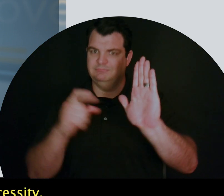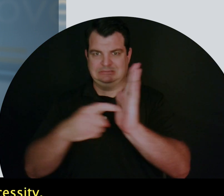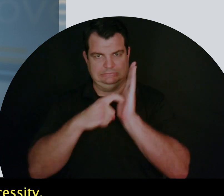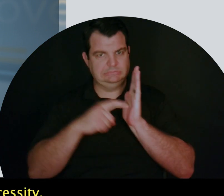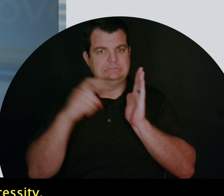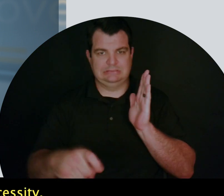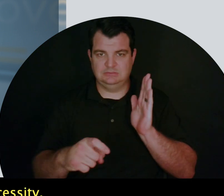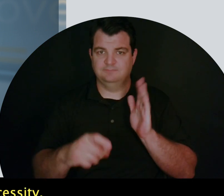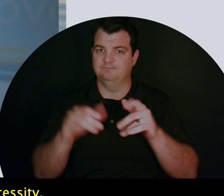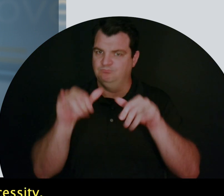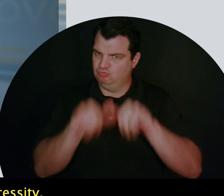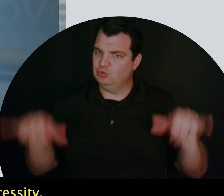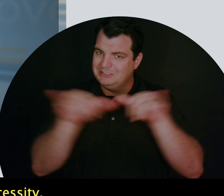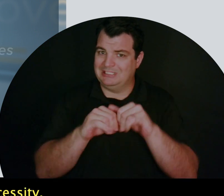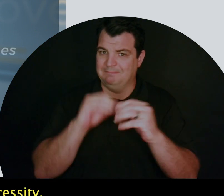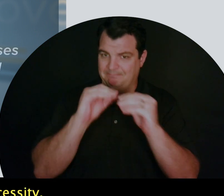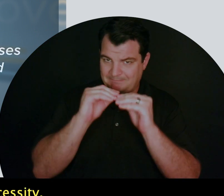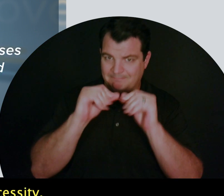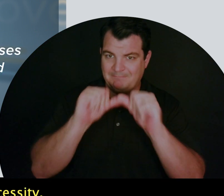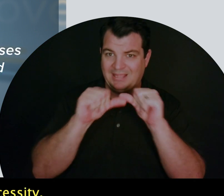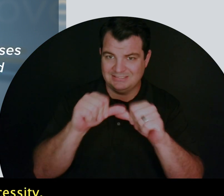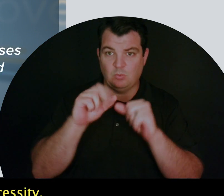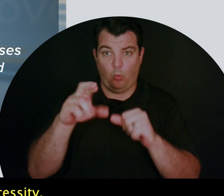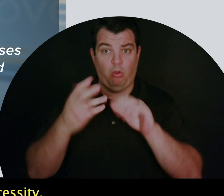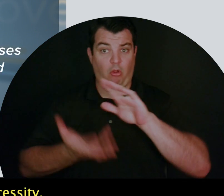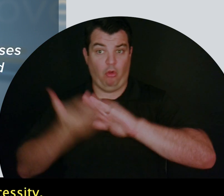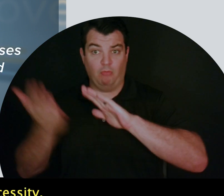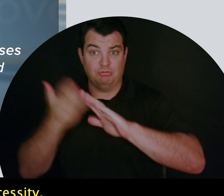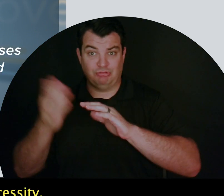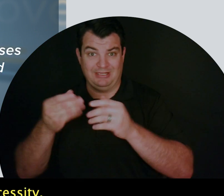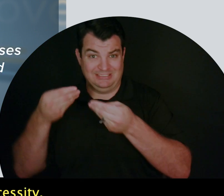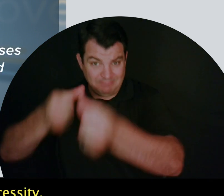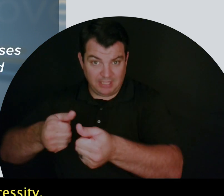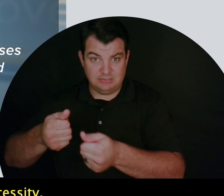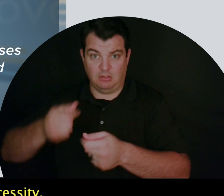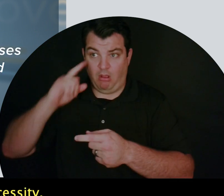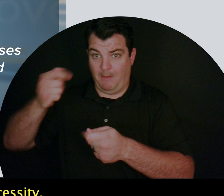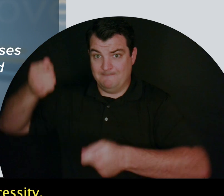stating medical necessity. OVS does not reimburse for routine maintenance